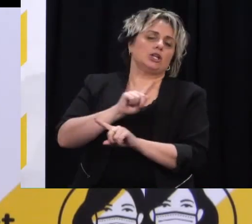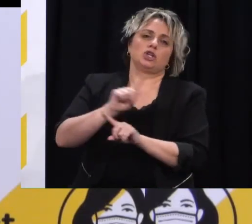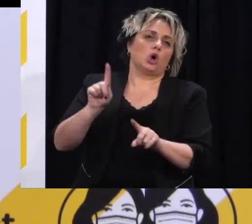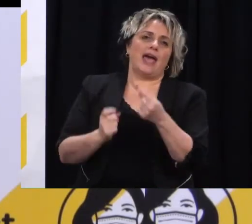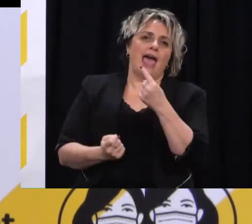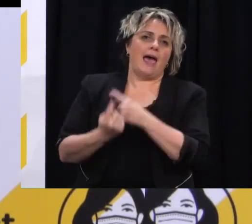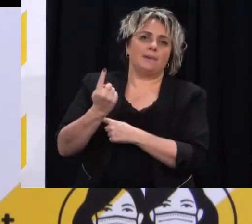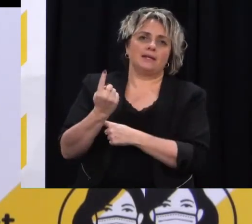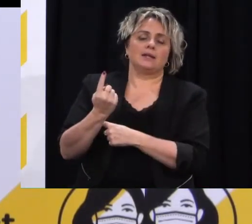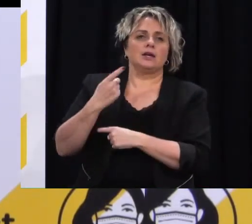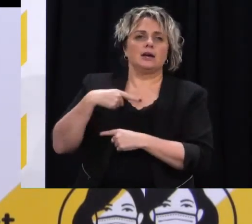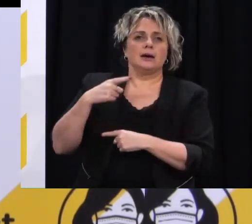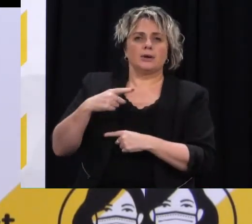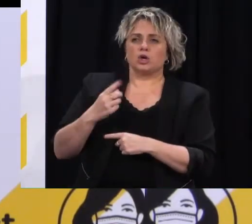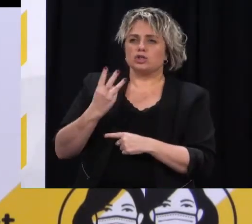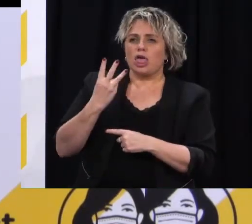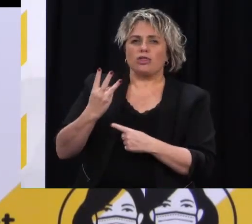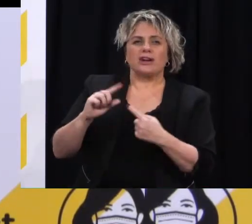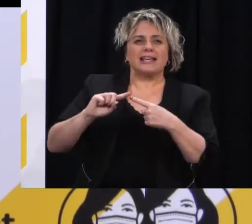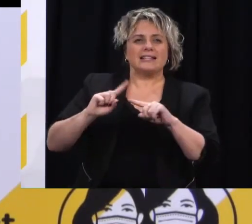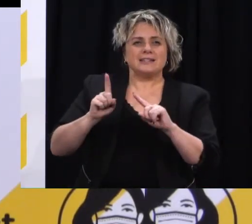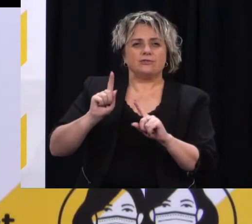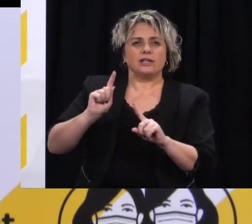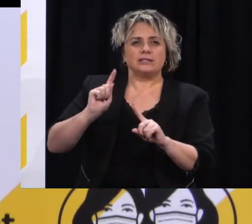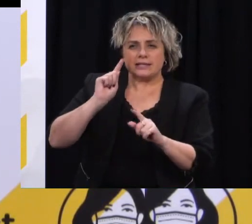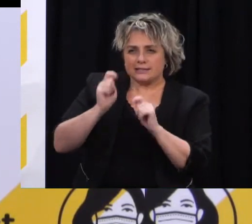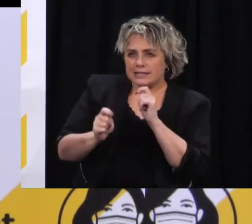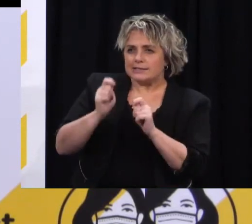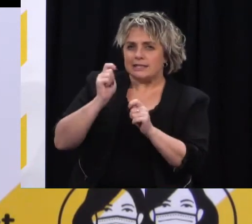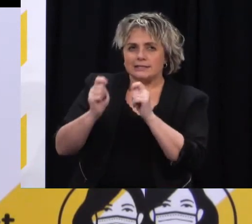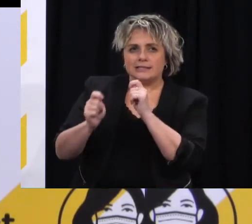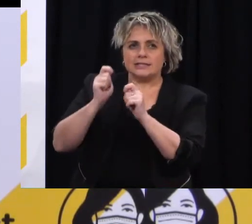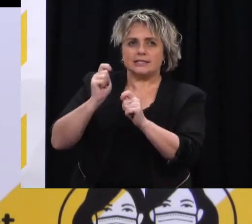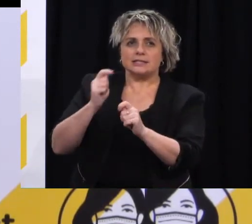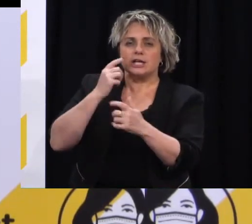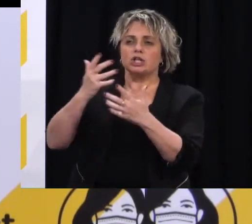with Crown Plaza and a location of interest where we had